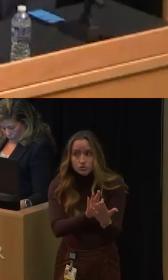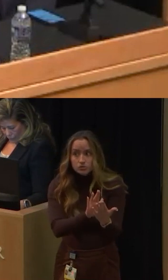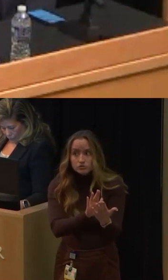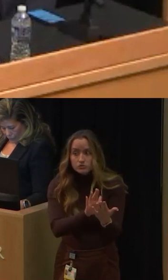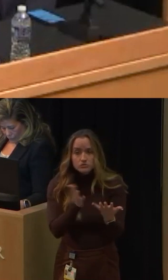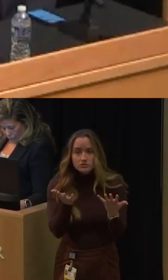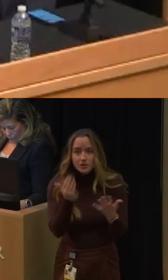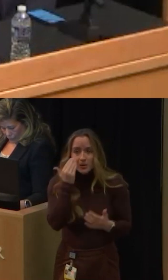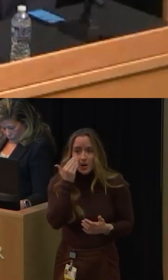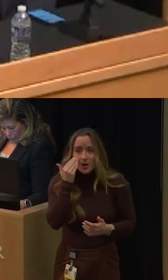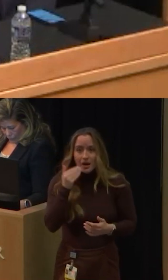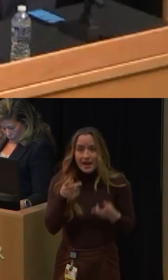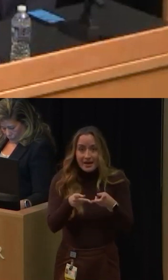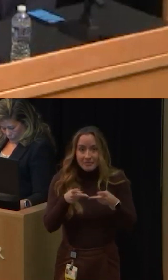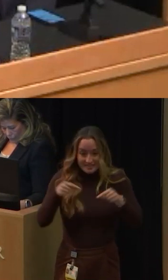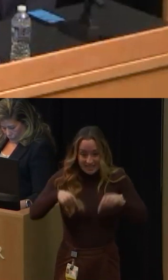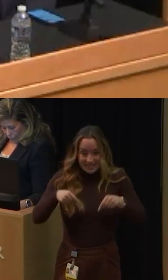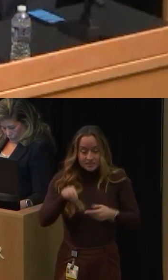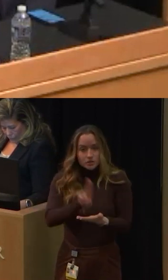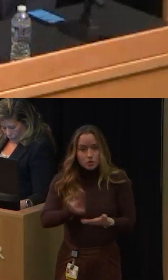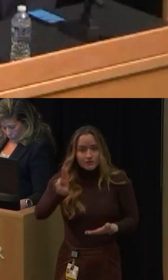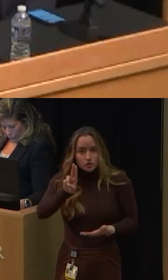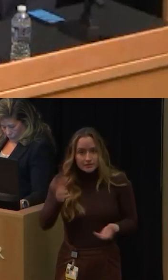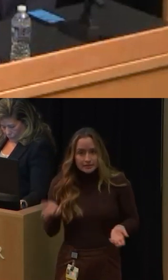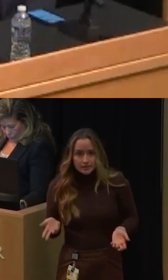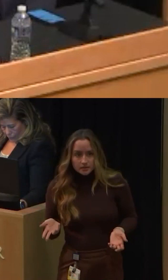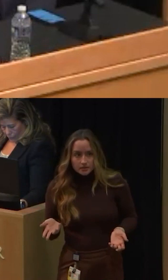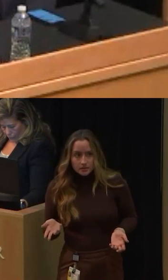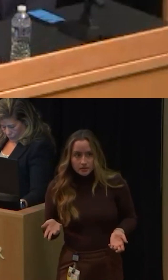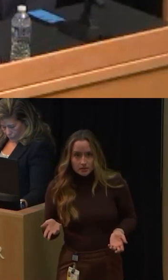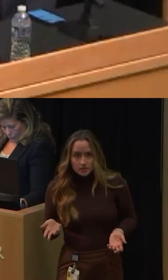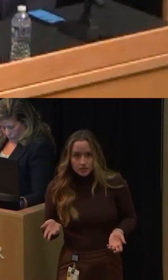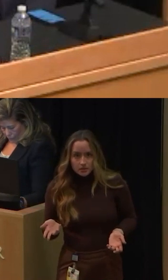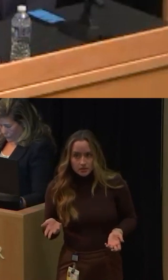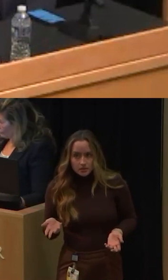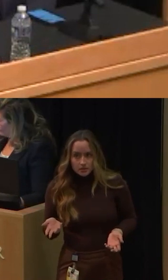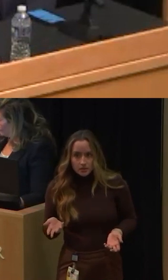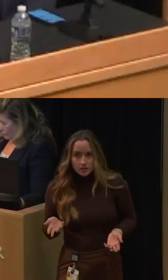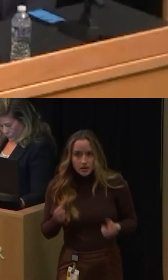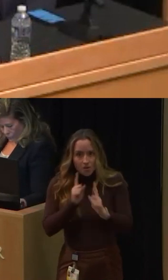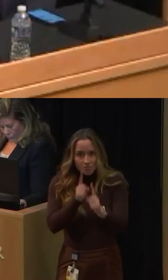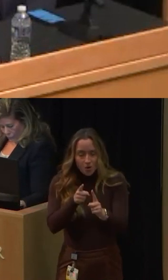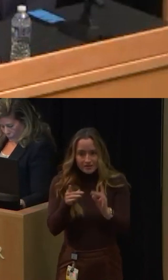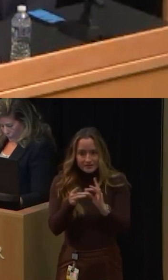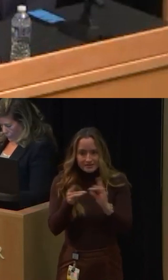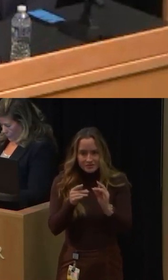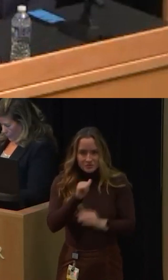in a place like this, I mean, this is a university. I mean, it would be heresy in here to say, "Don't go to college." I mean, everybody in here would say,